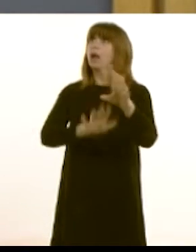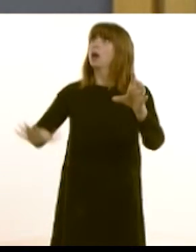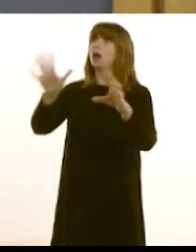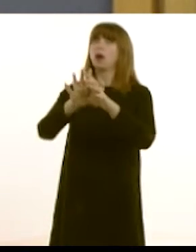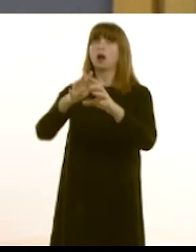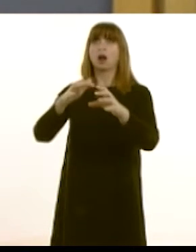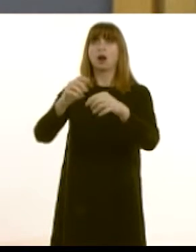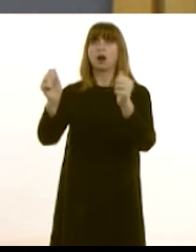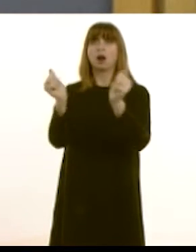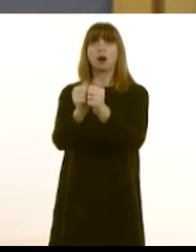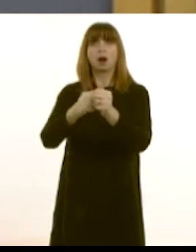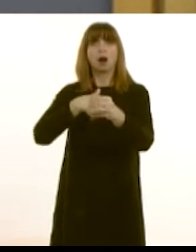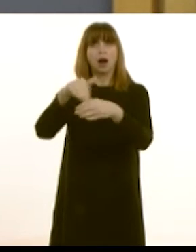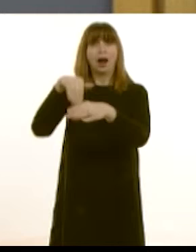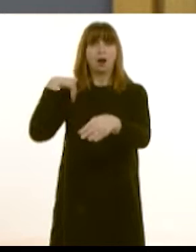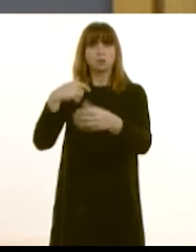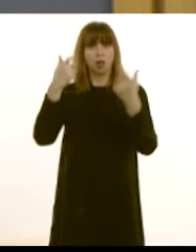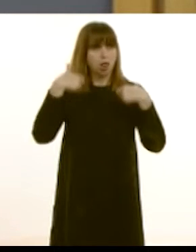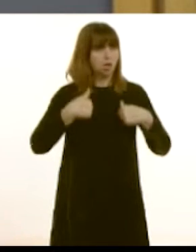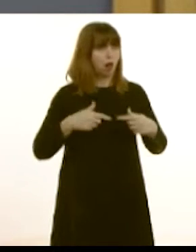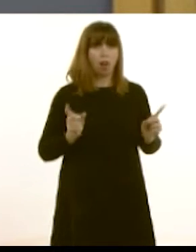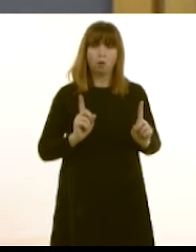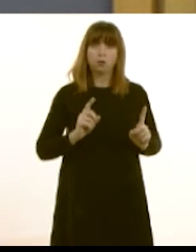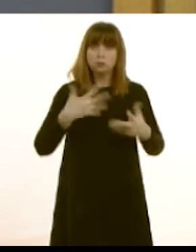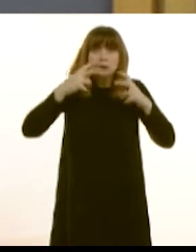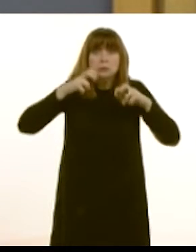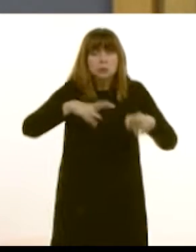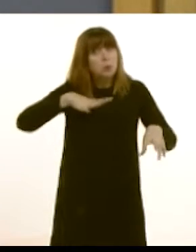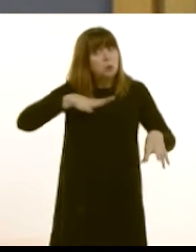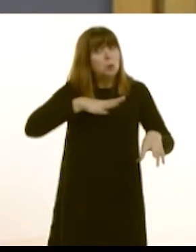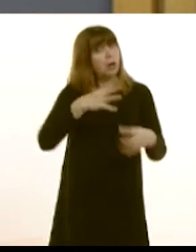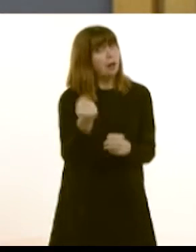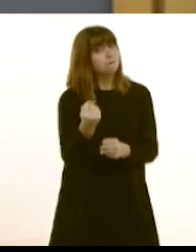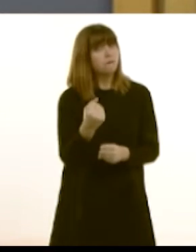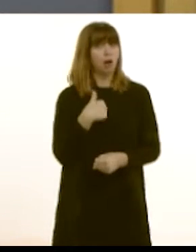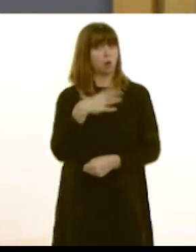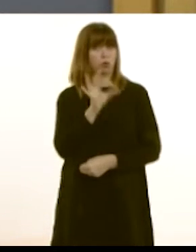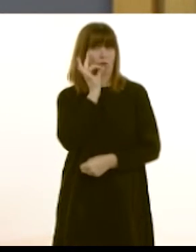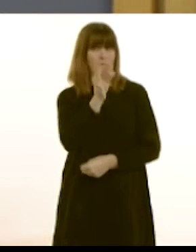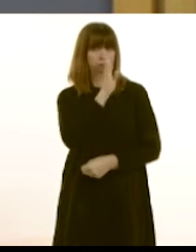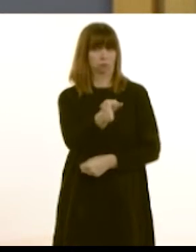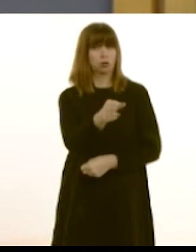European Union if we are no longer a part of it? In other words, First Minister, do you have a plan B?